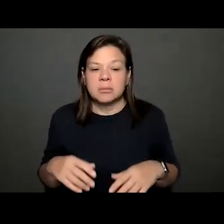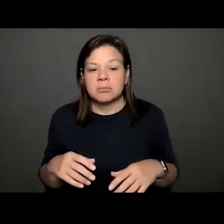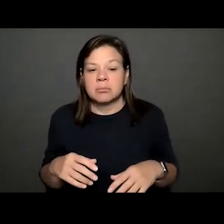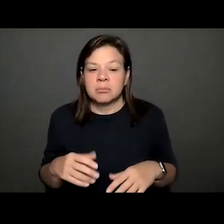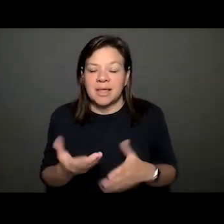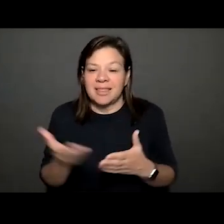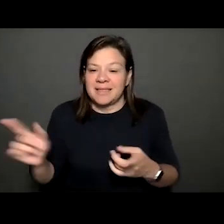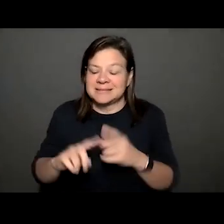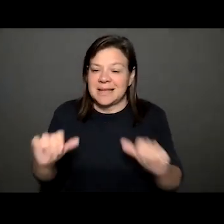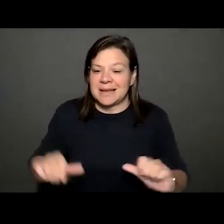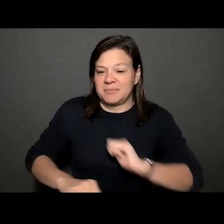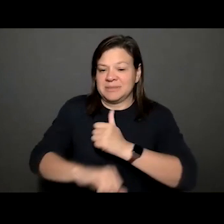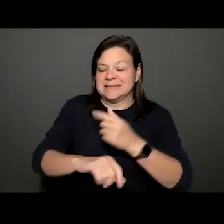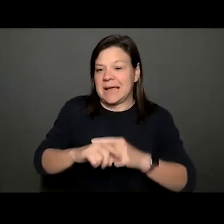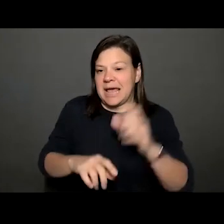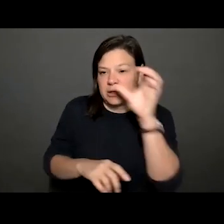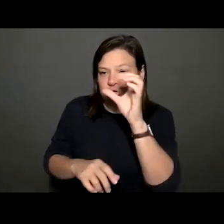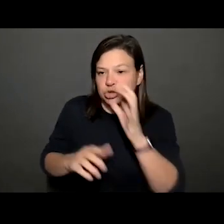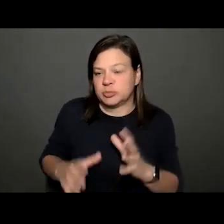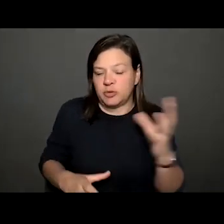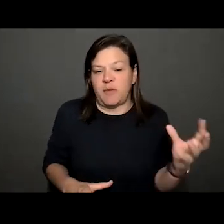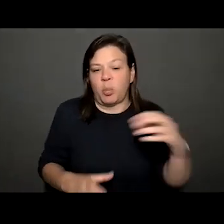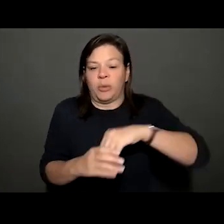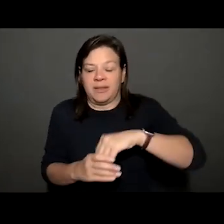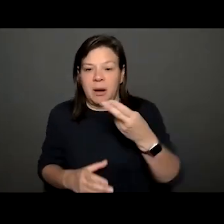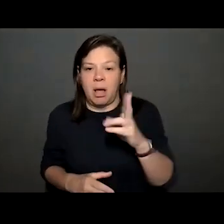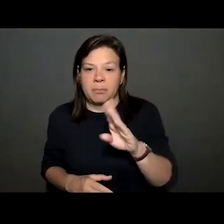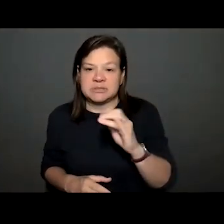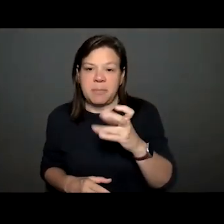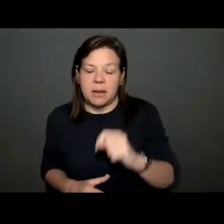AND ONE OF THE THINGS ABOUT THIS, YOU CAN ACTUALLY CHANGE THESE AFTER THE OBJECT IS CREATED.